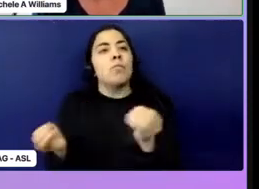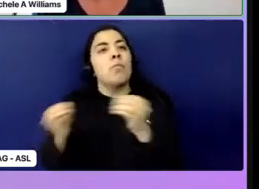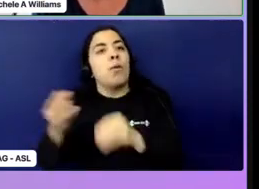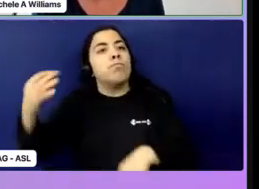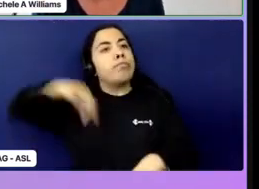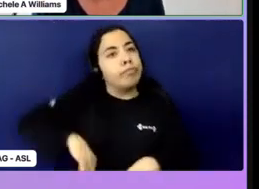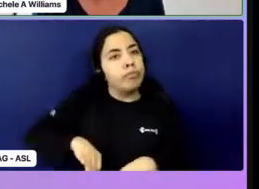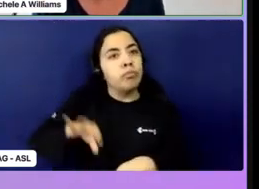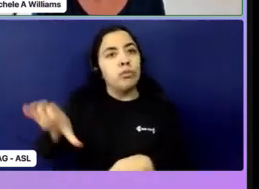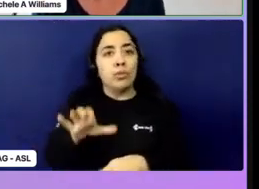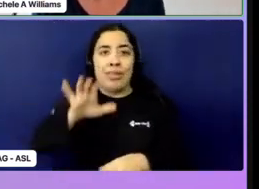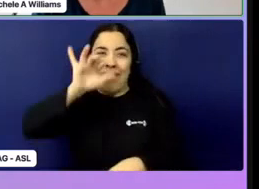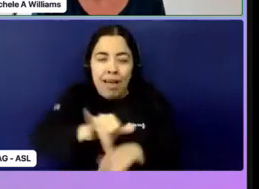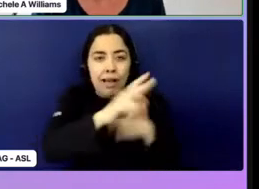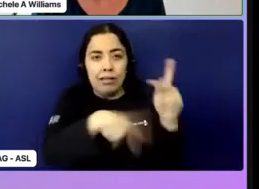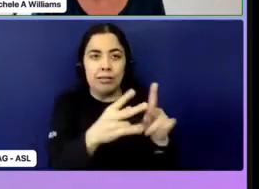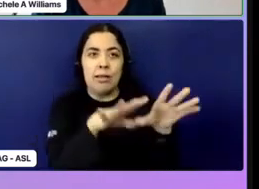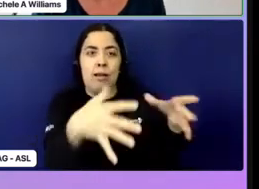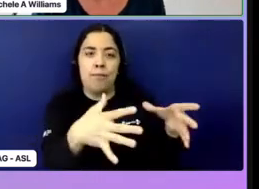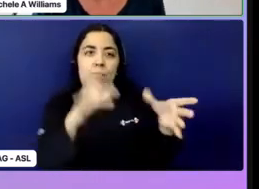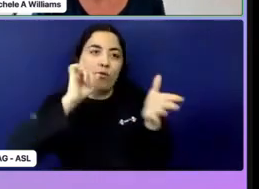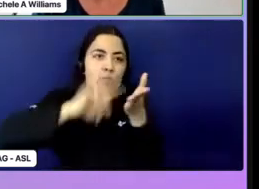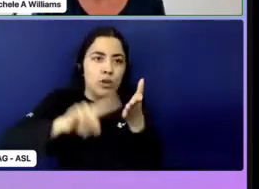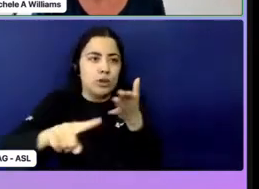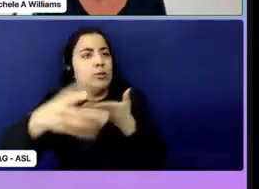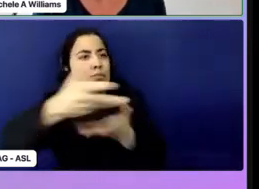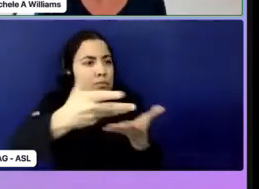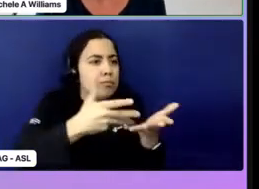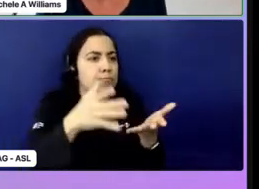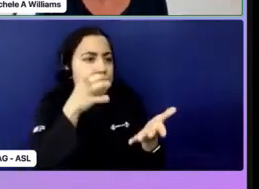product ideas, it reinvigorated the team, and it really proved the worth of